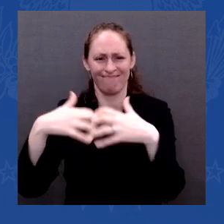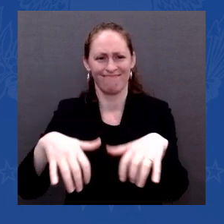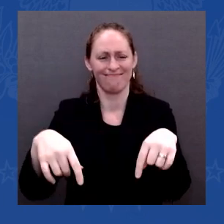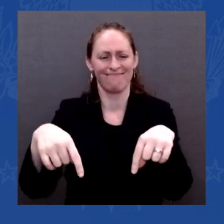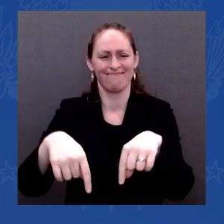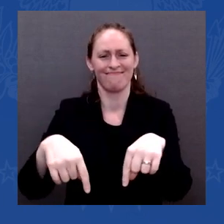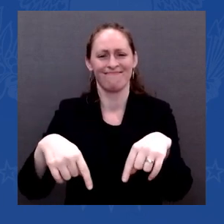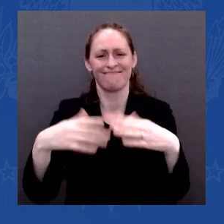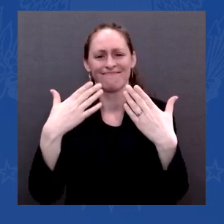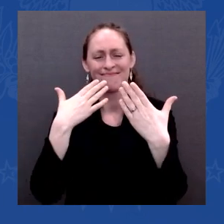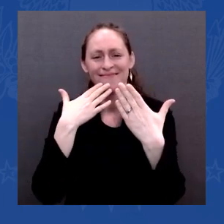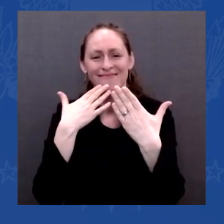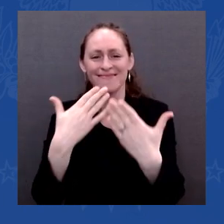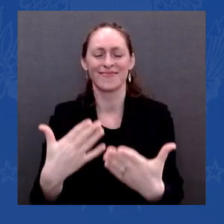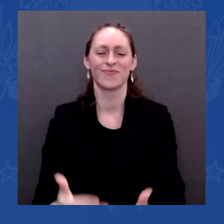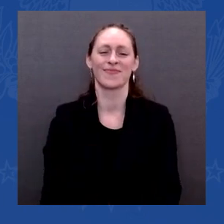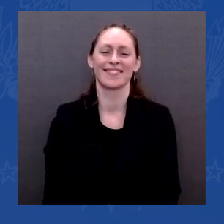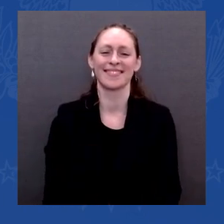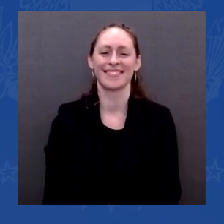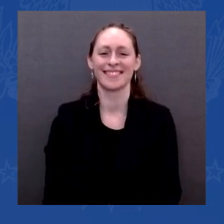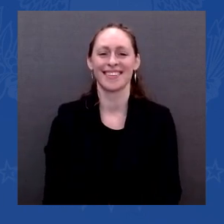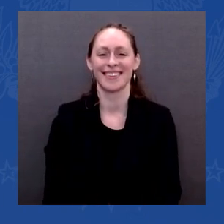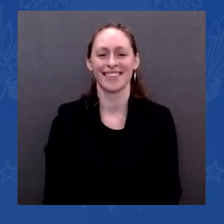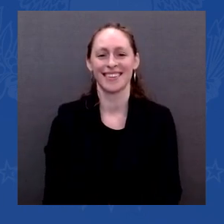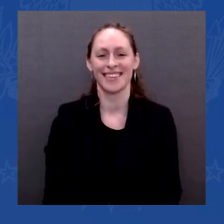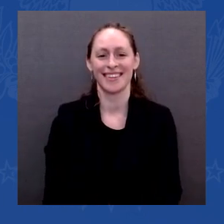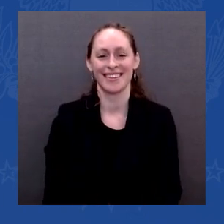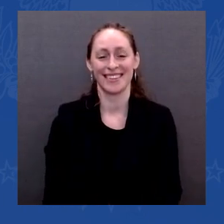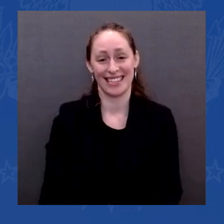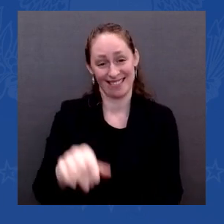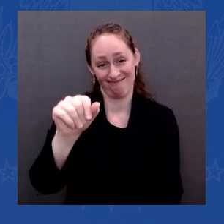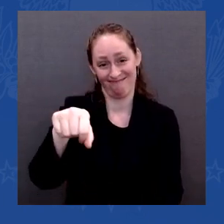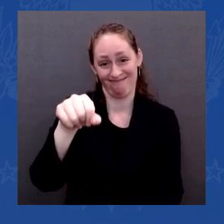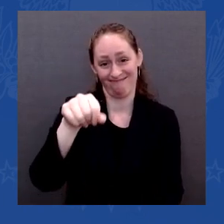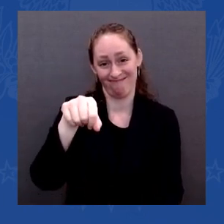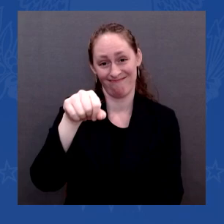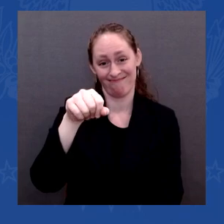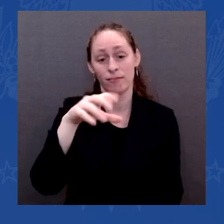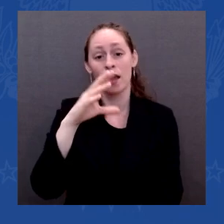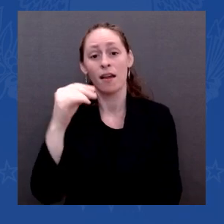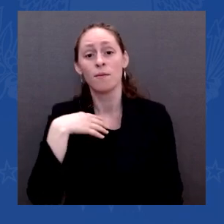Mayor Bowser, thanks for hosting us. You’re the best. You really are. Thank you for everything you do.